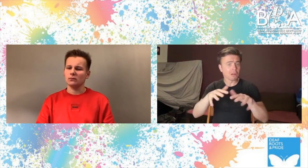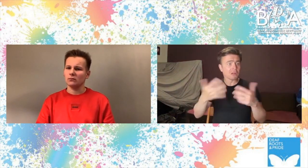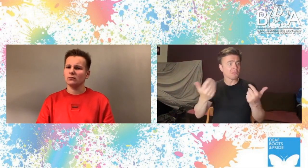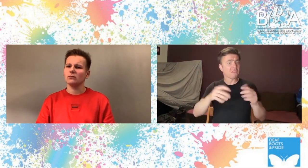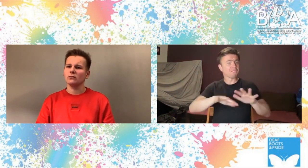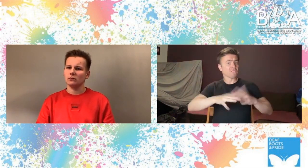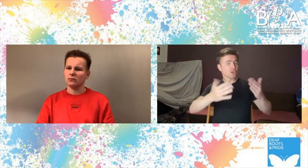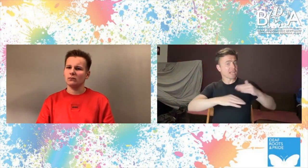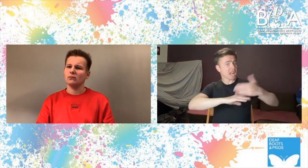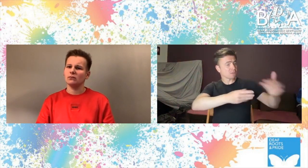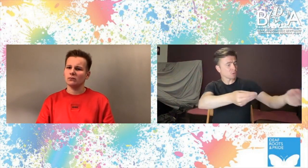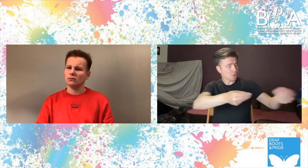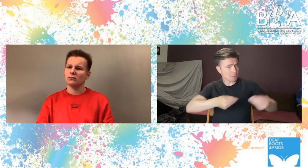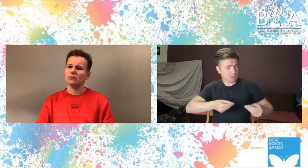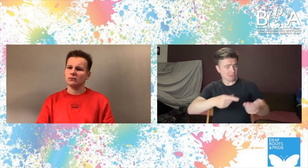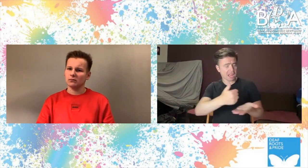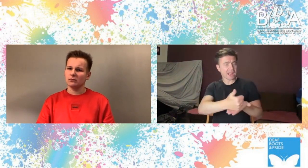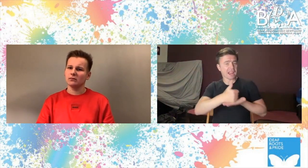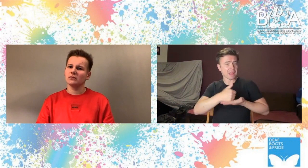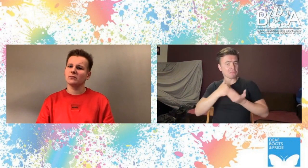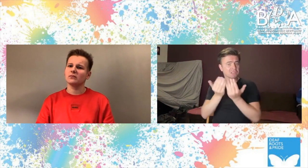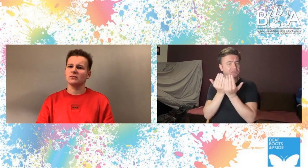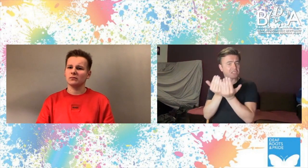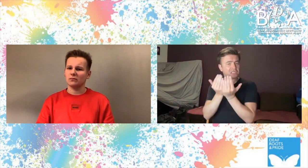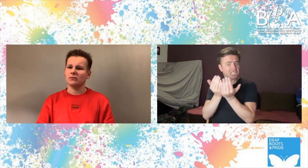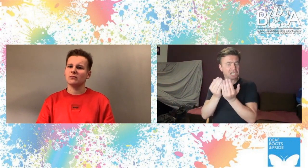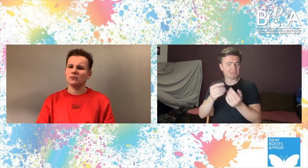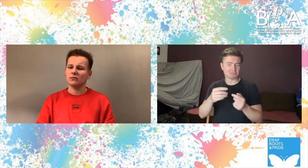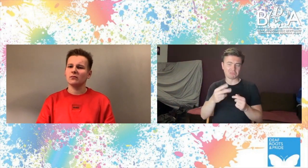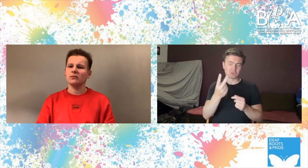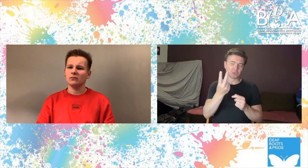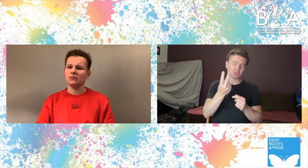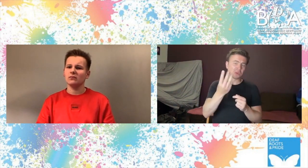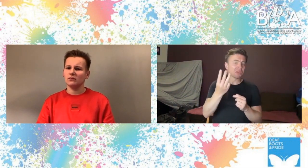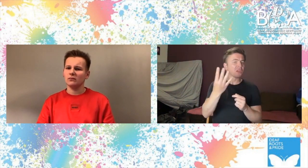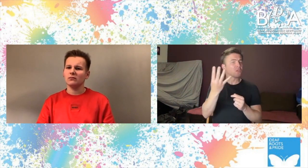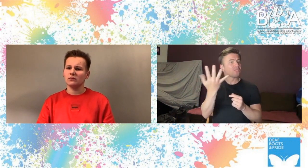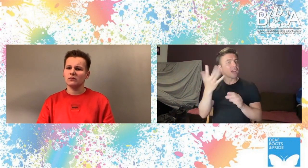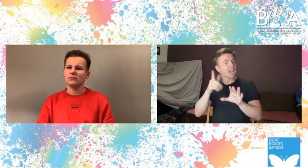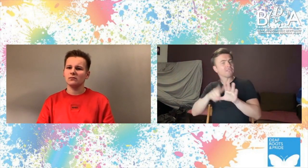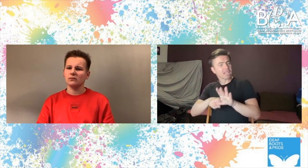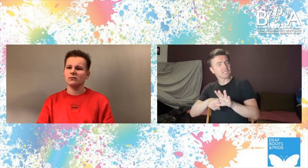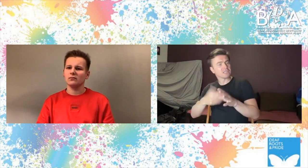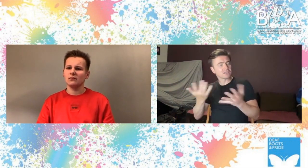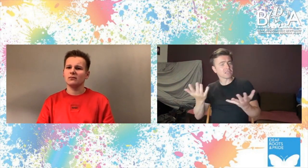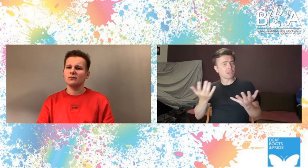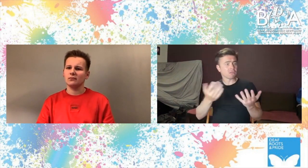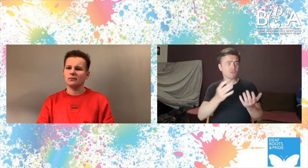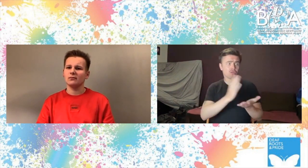or other things like that, to help you study. You can get a laptop to help you with your studies for the period that you are on your course, so 3 or 4 years.